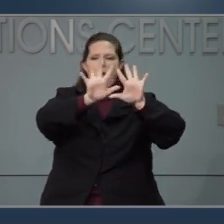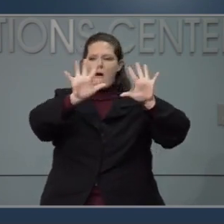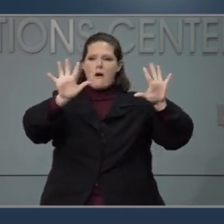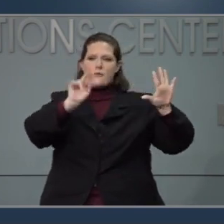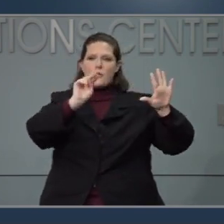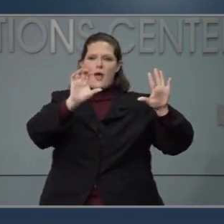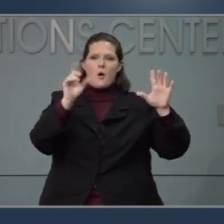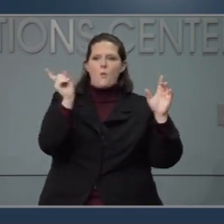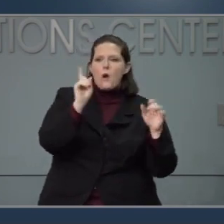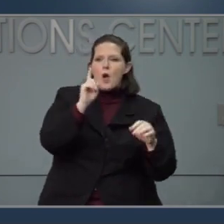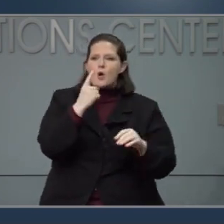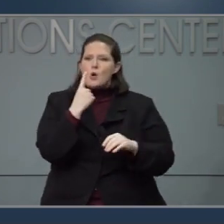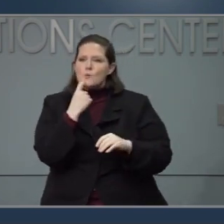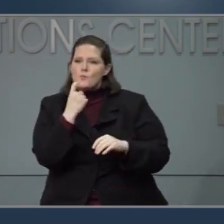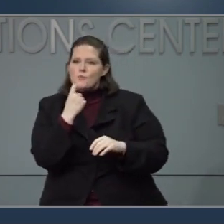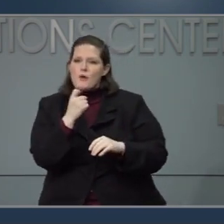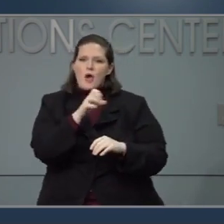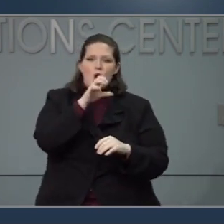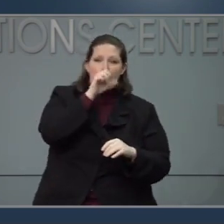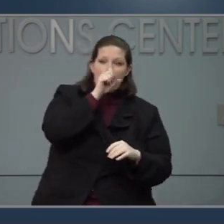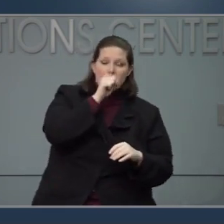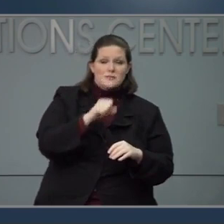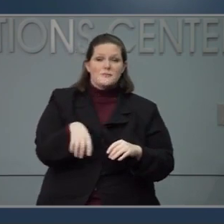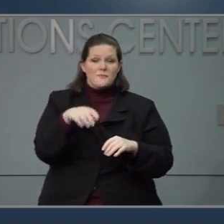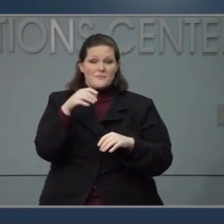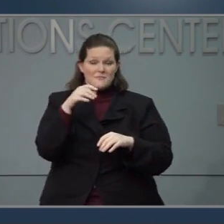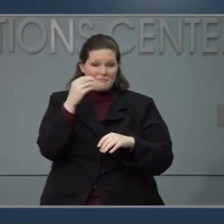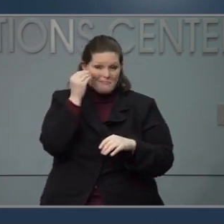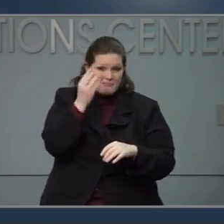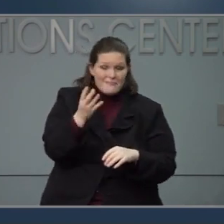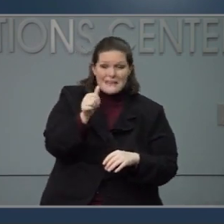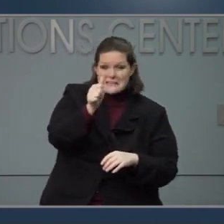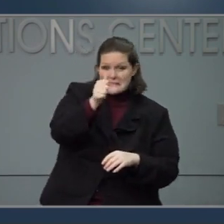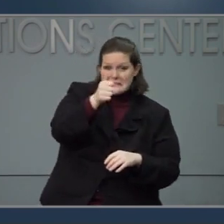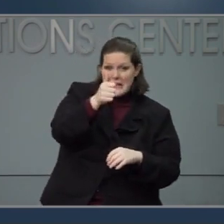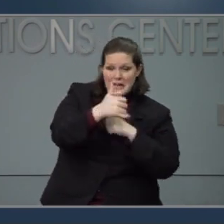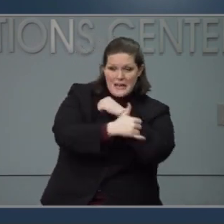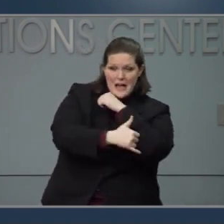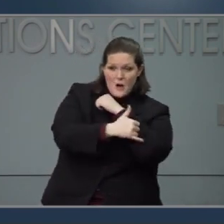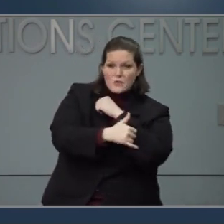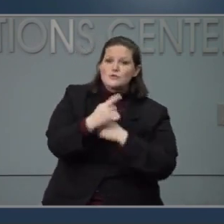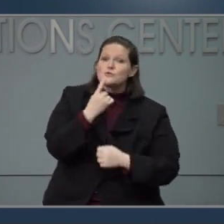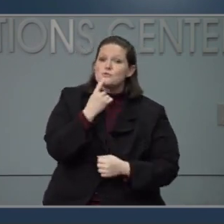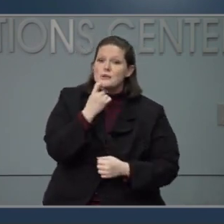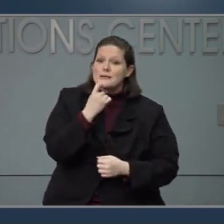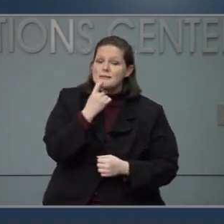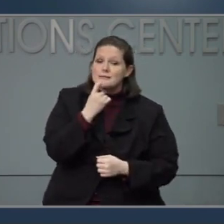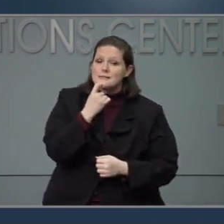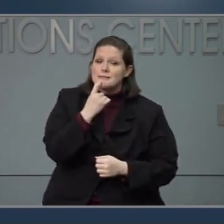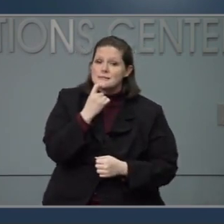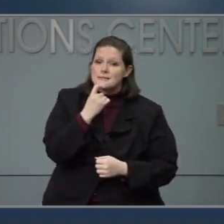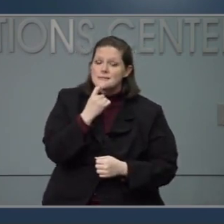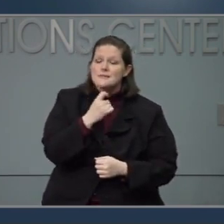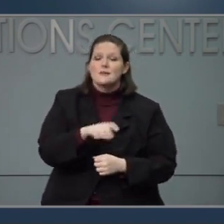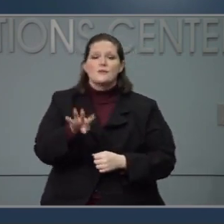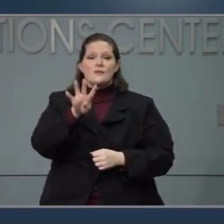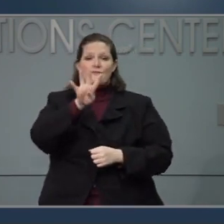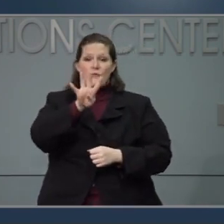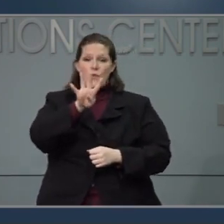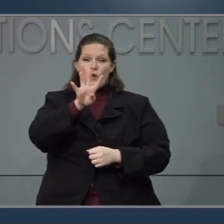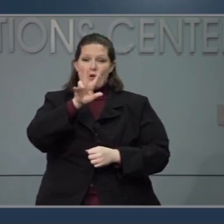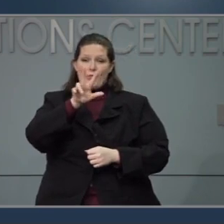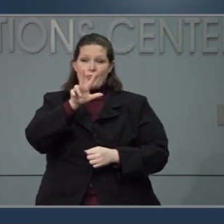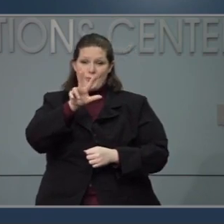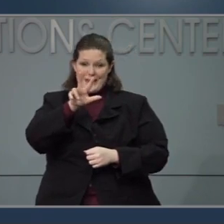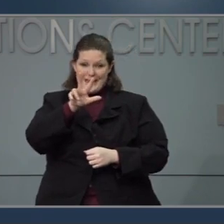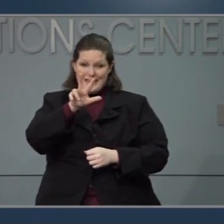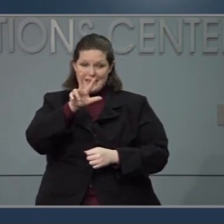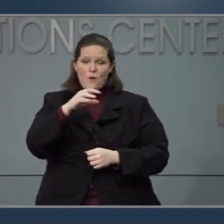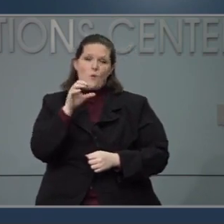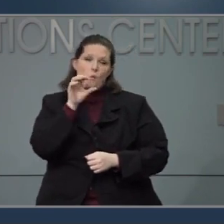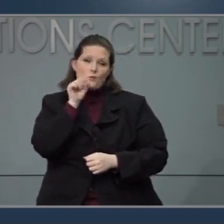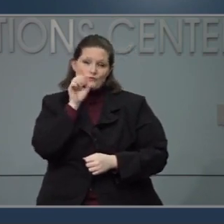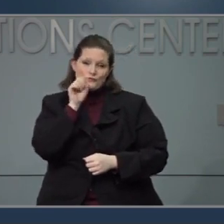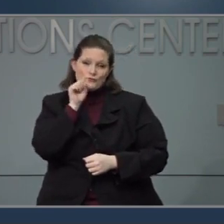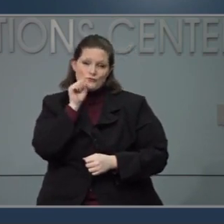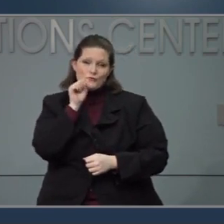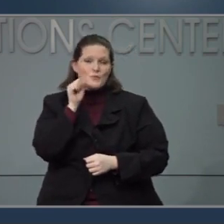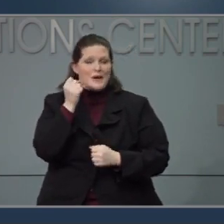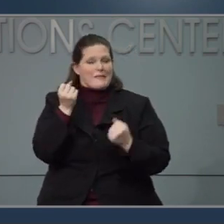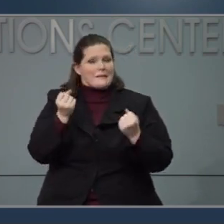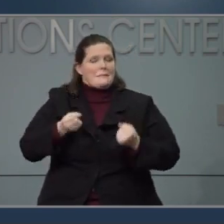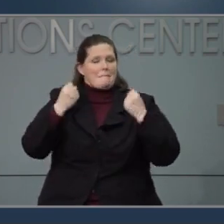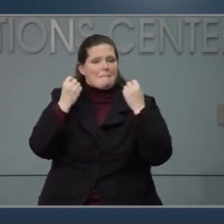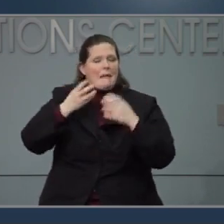MOVE TO THE NEXT SLIDE, YOU CAN SEE A MAP OF THE STATE SHOWING WHICH COUNTIES MEET THE CRITERIA FOR RED OR ORANGE.